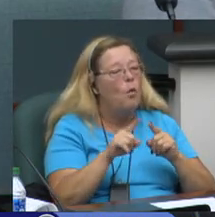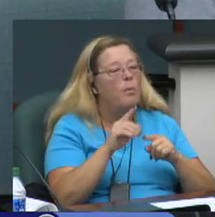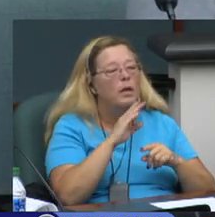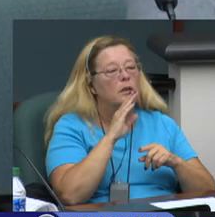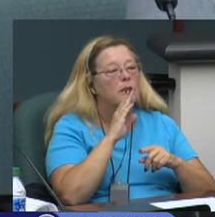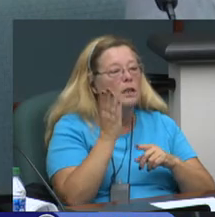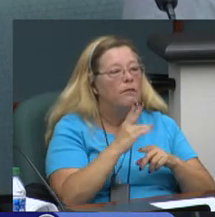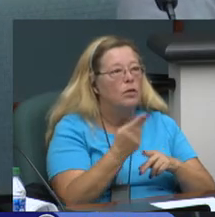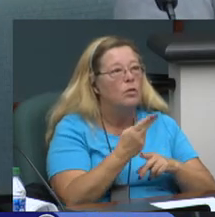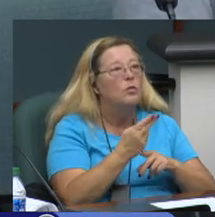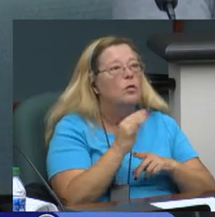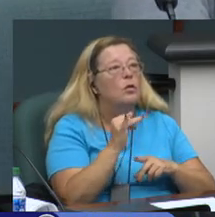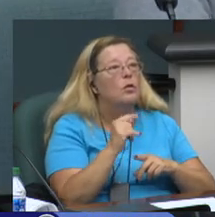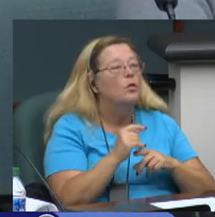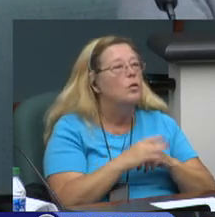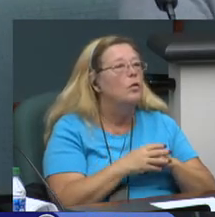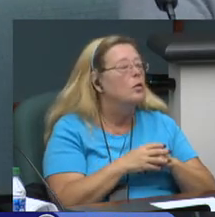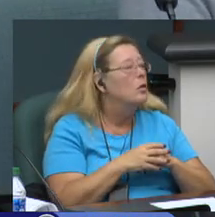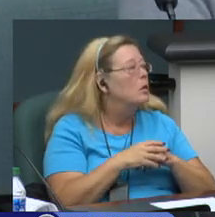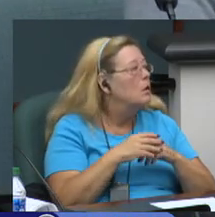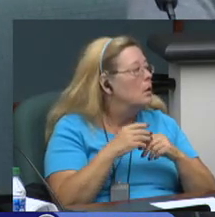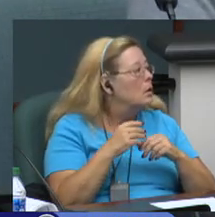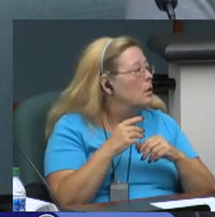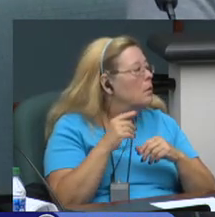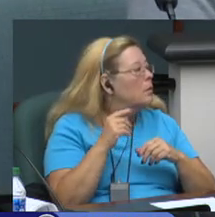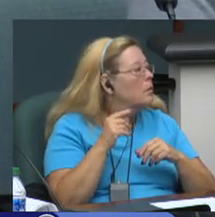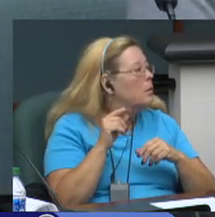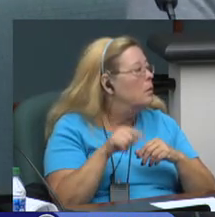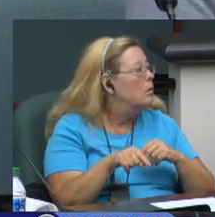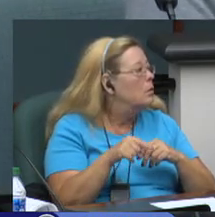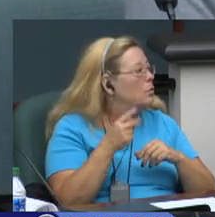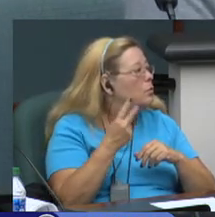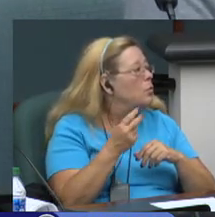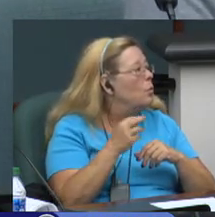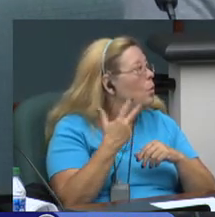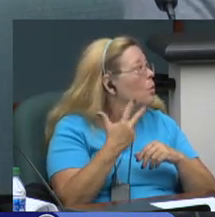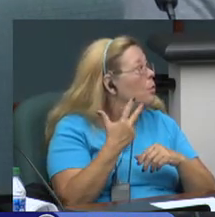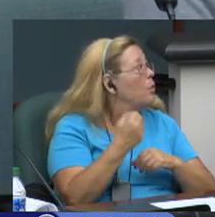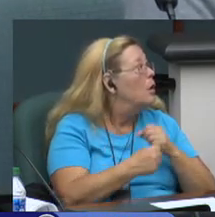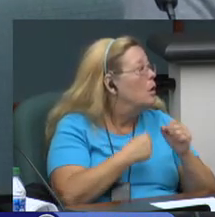number of cases that the BCA hears those two to three years it was like 38 42